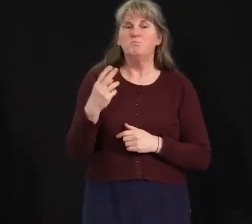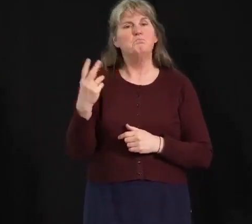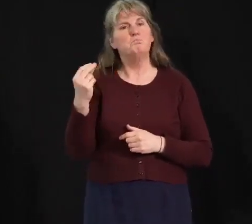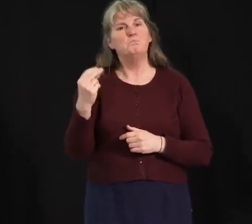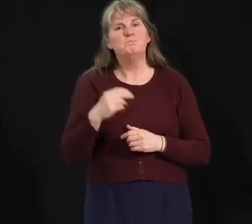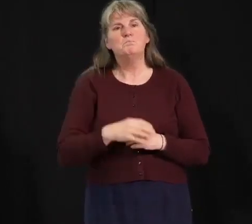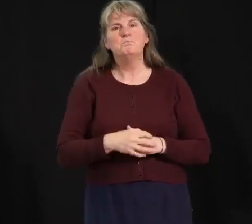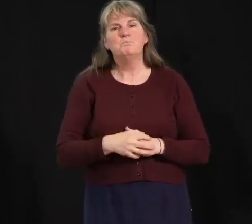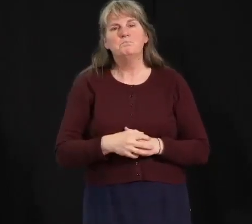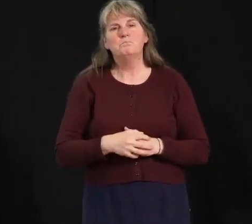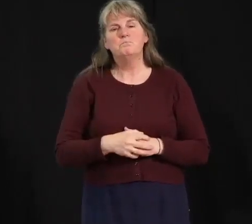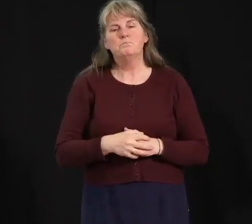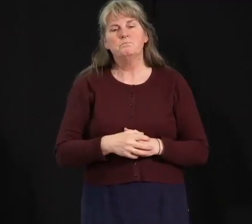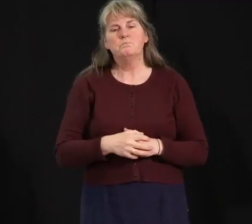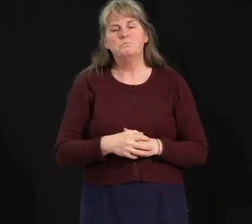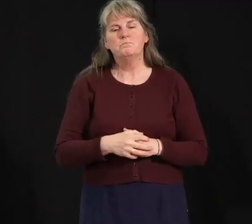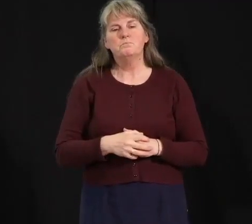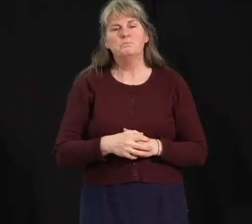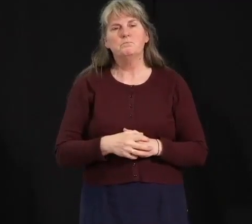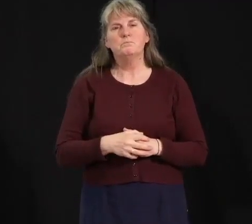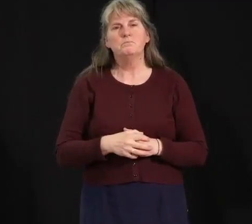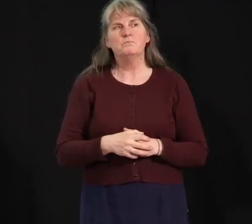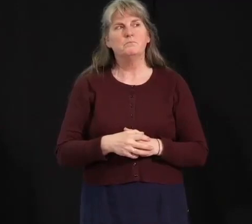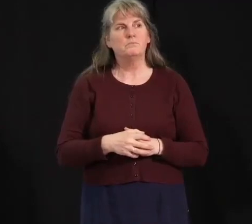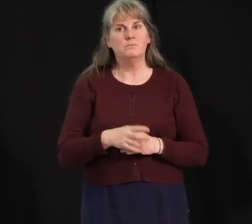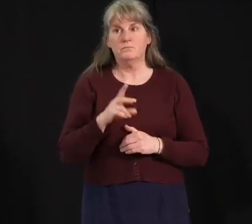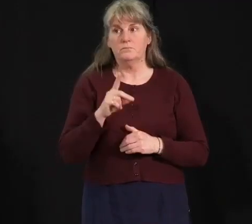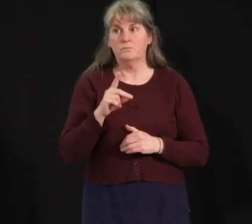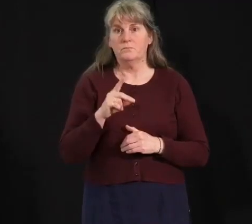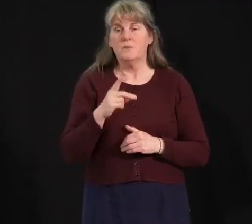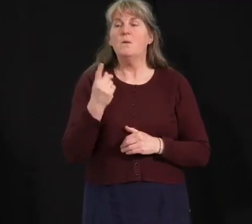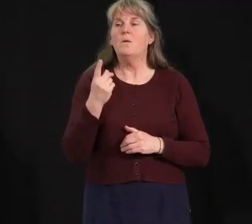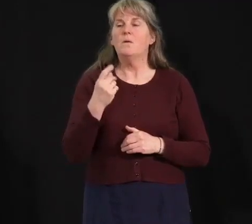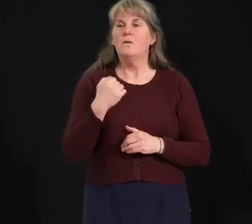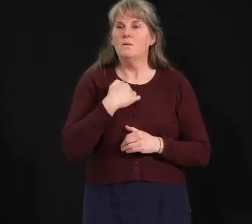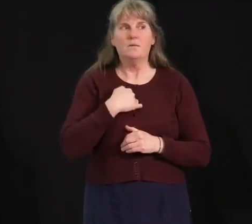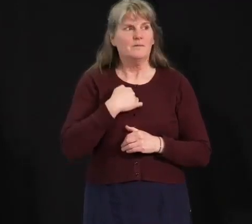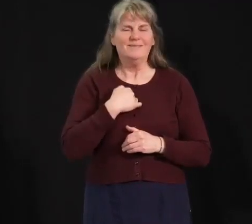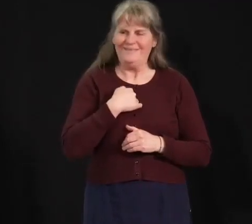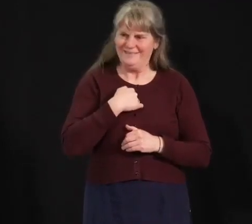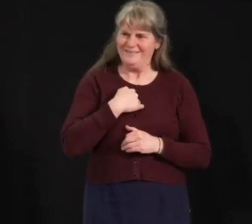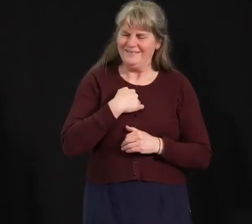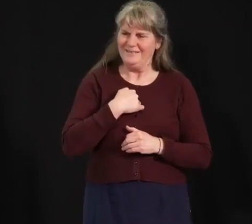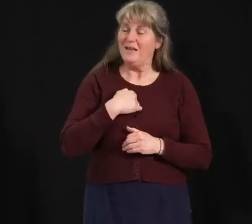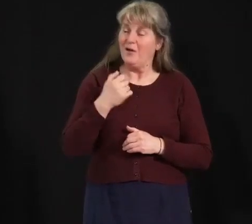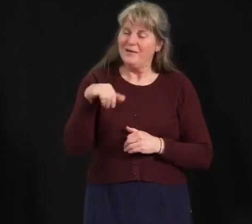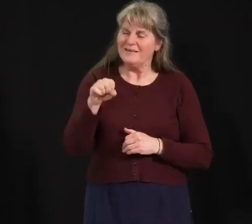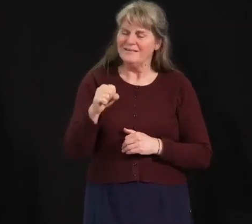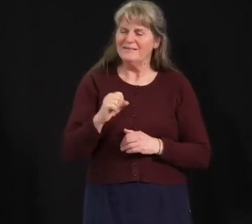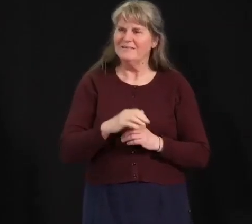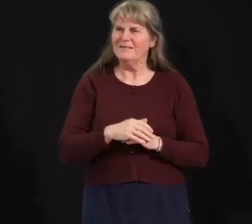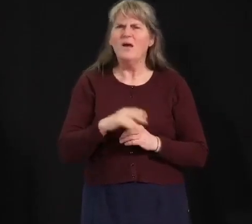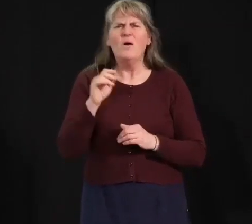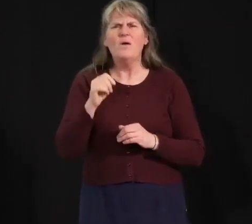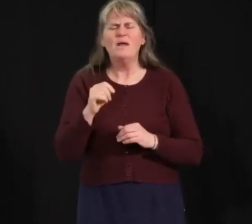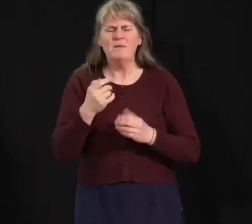that they have so that verification can take place.